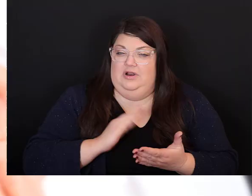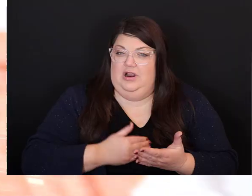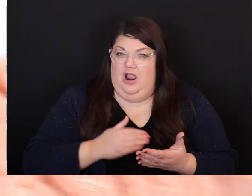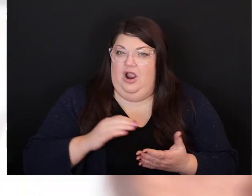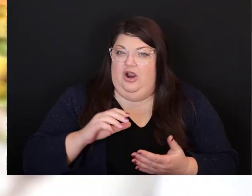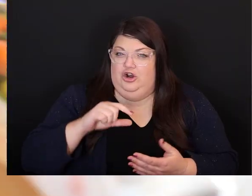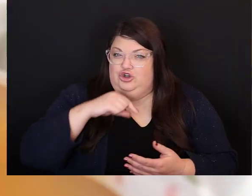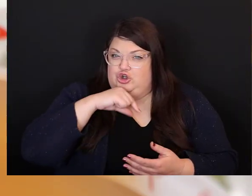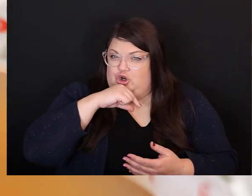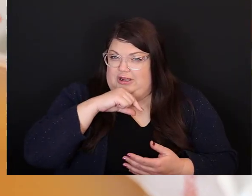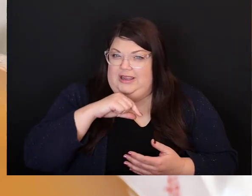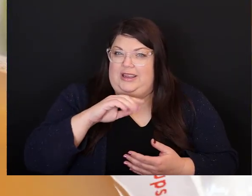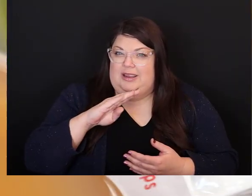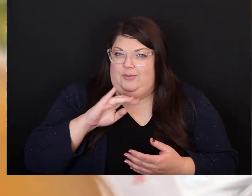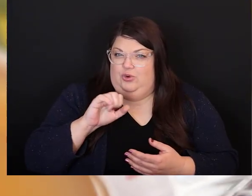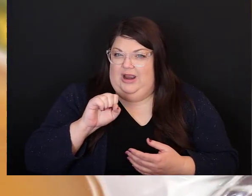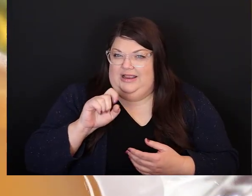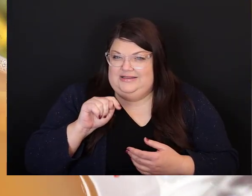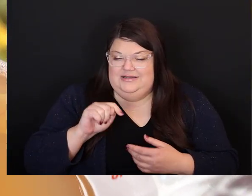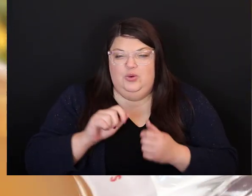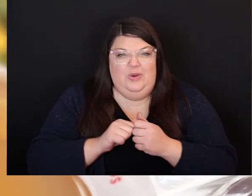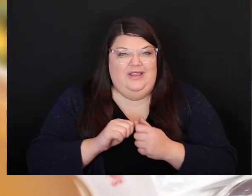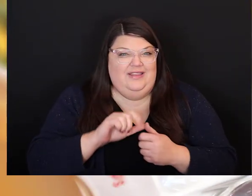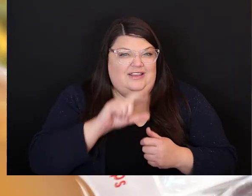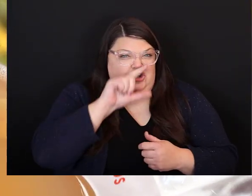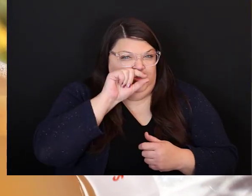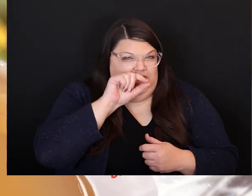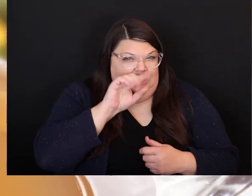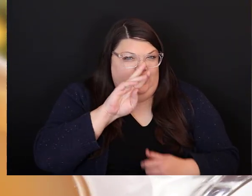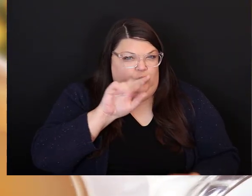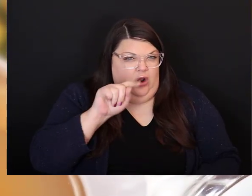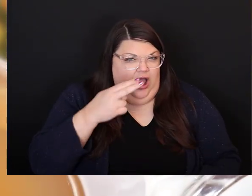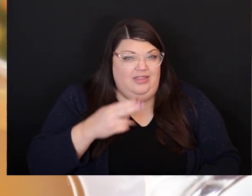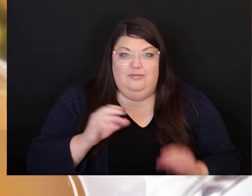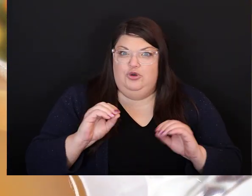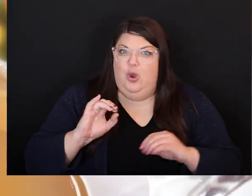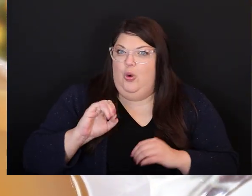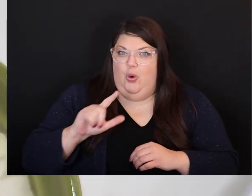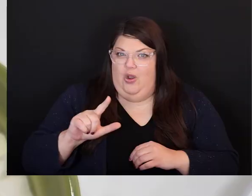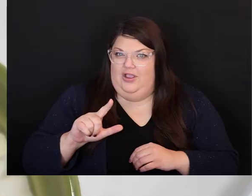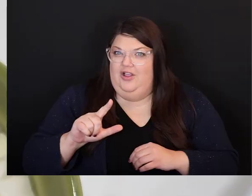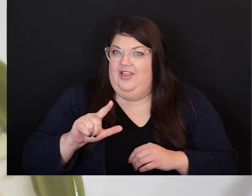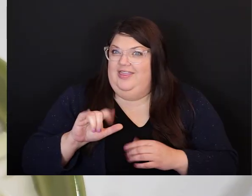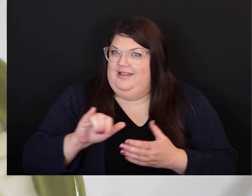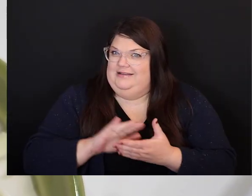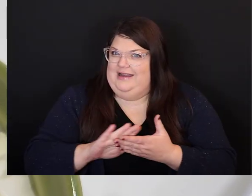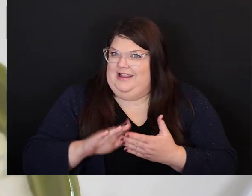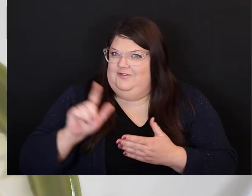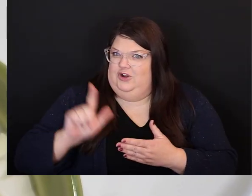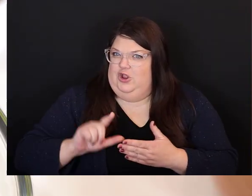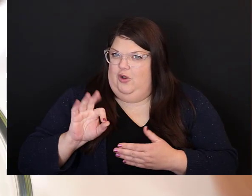I'm gonna saute it in chicken broth. So it's no oil cooking, which is great for low fat. We're gonna have onions in it.